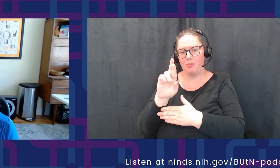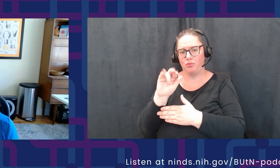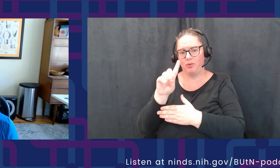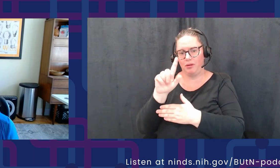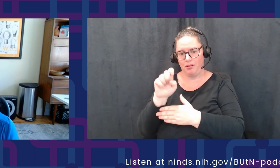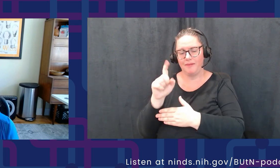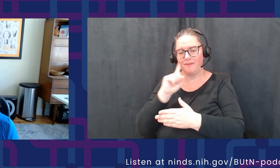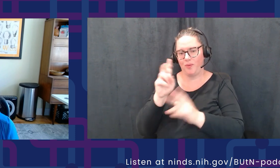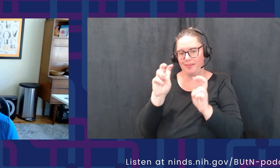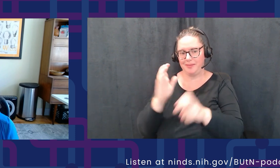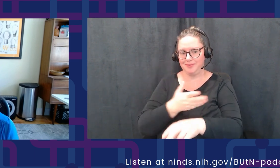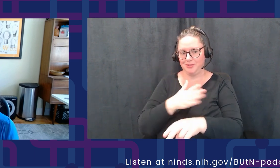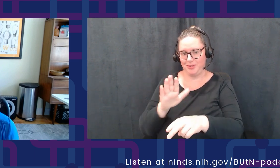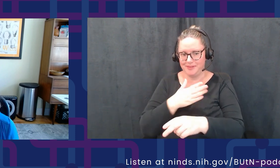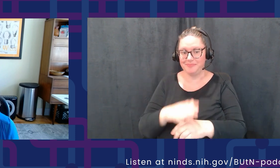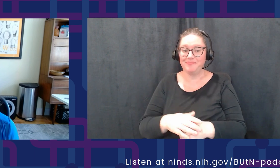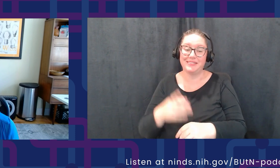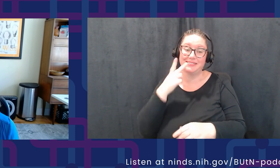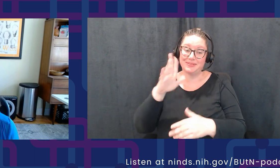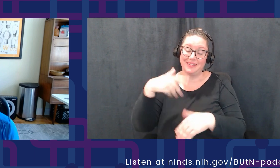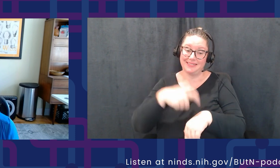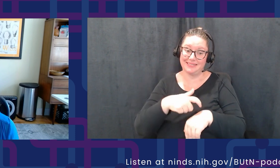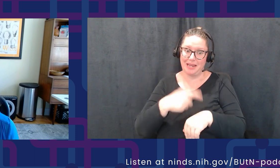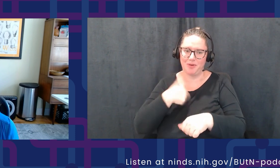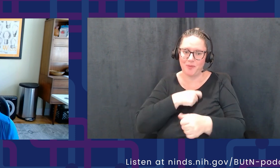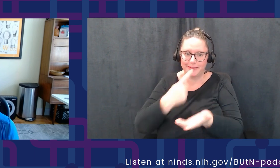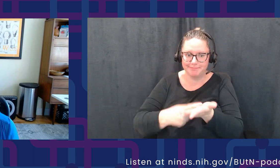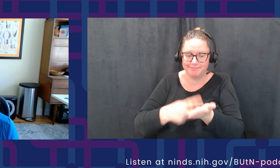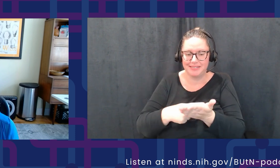We'll see you next time when we tackle securing funding for research.